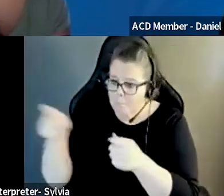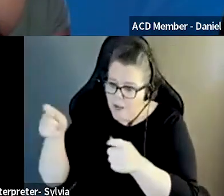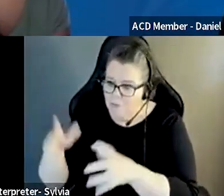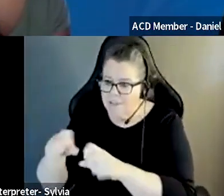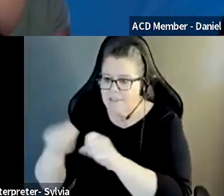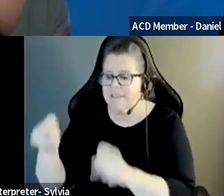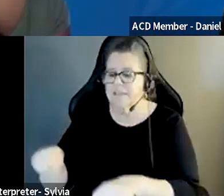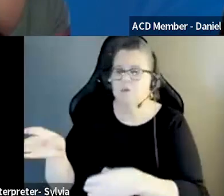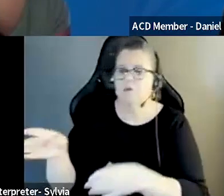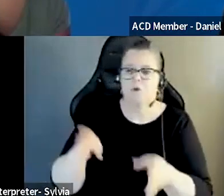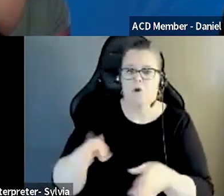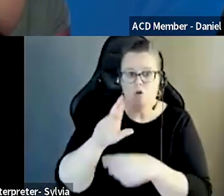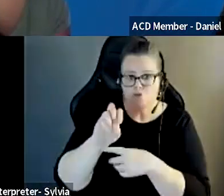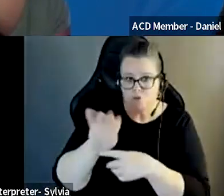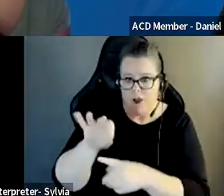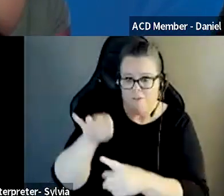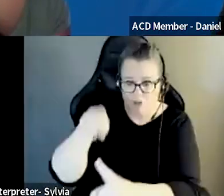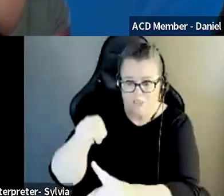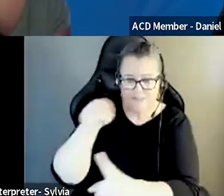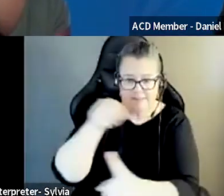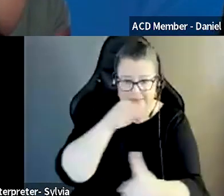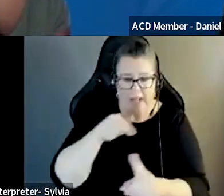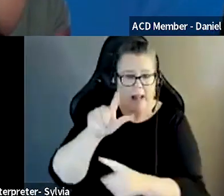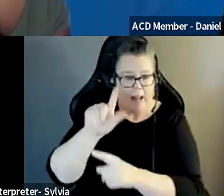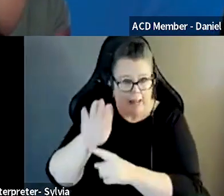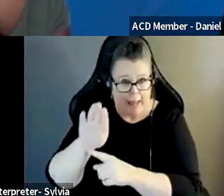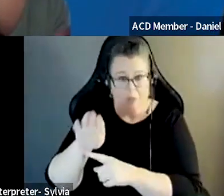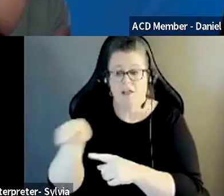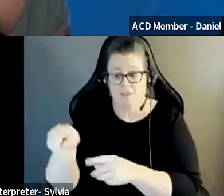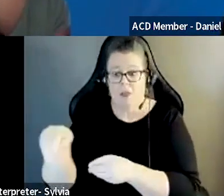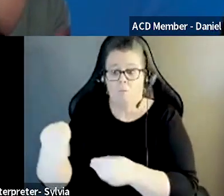places that are performing the tests, that are not providing the care to those patients.